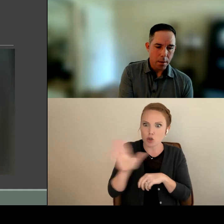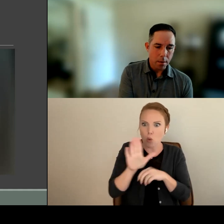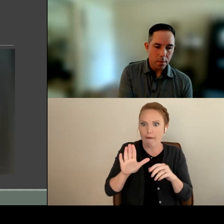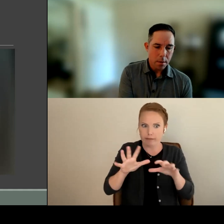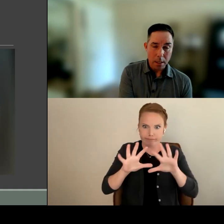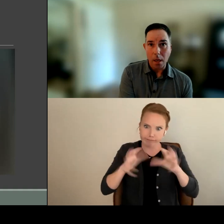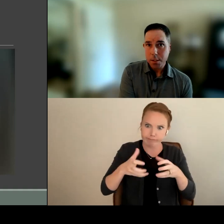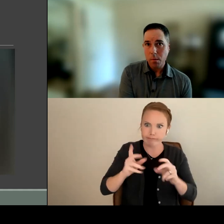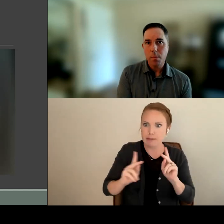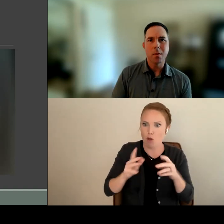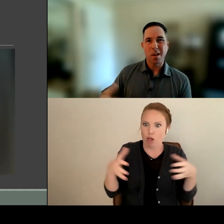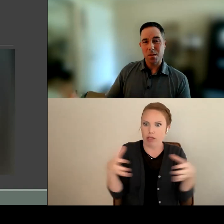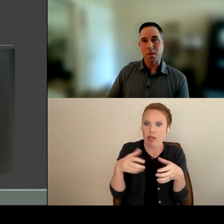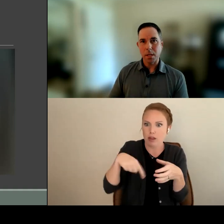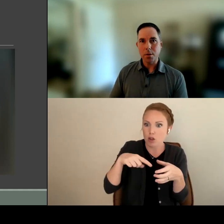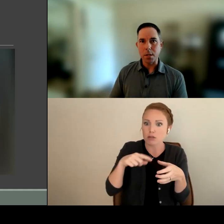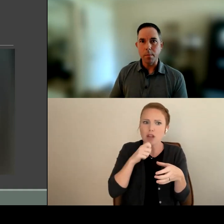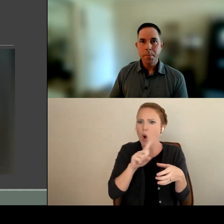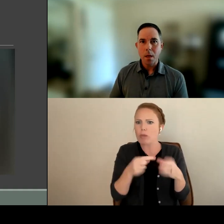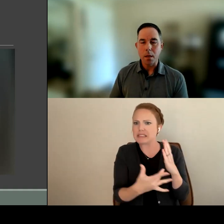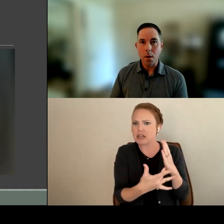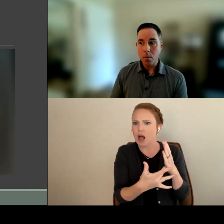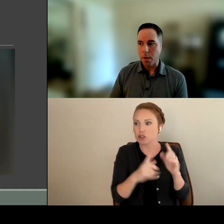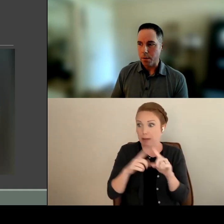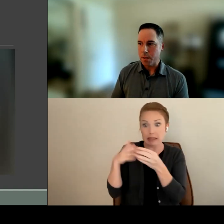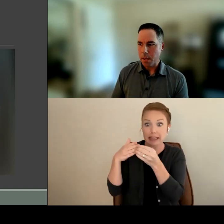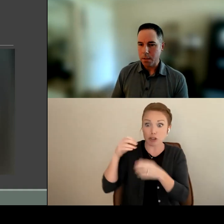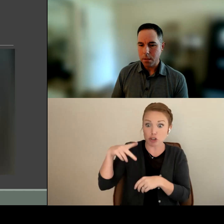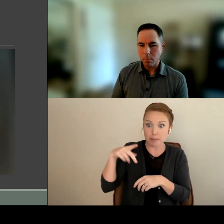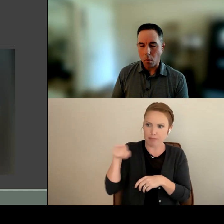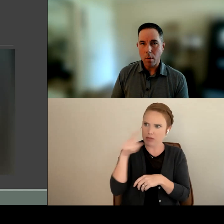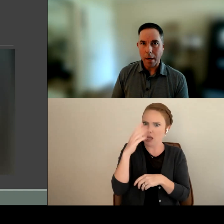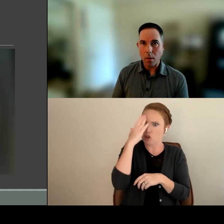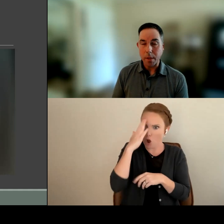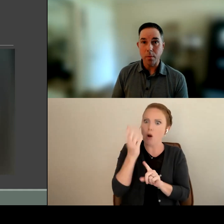the technology work but who's also in leadership knows and understands more about how people